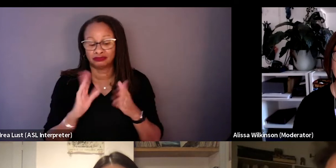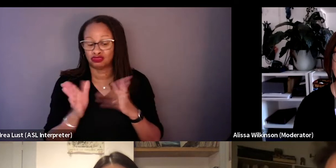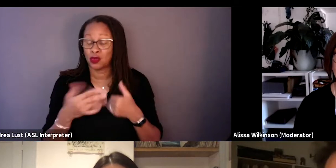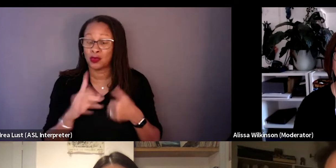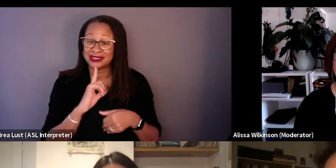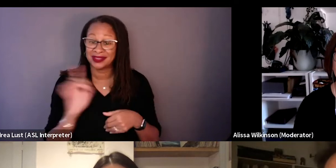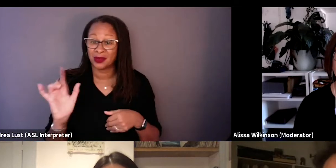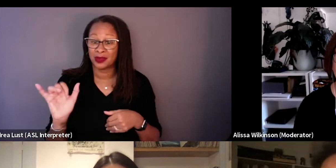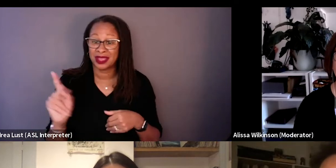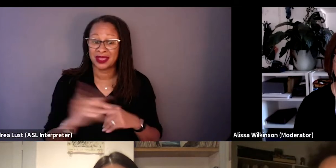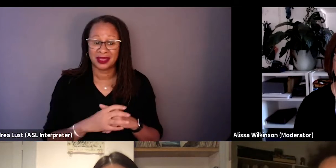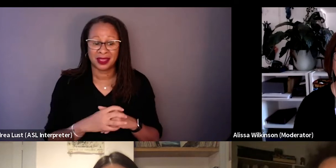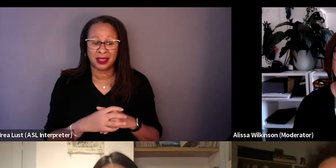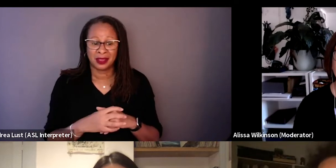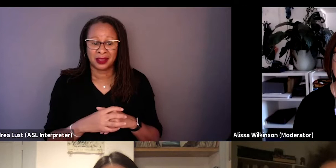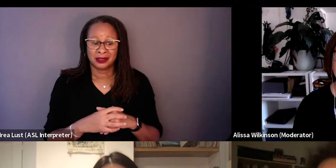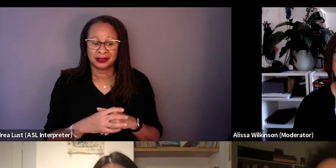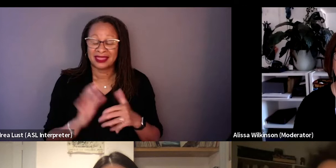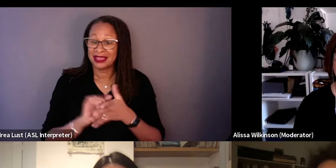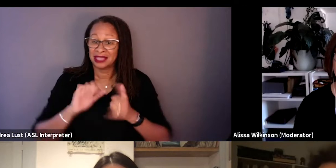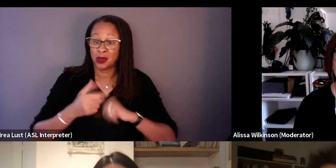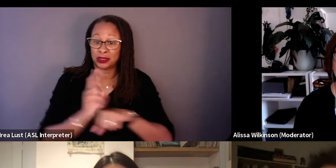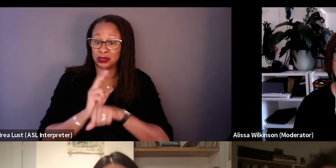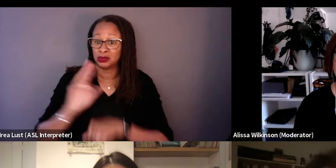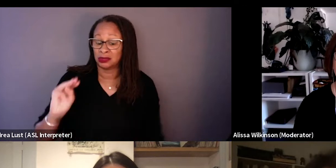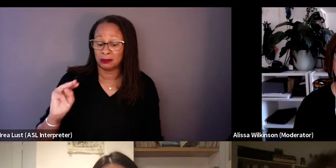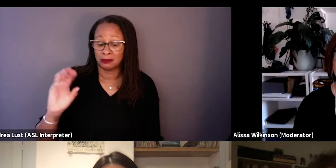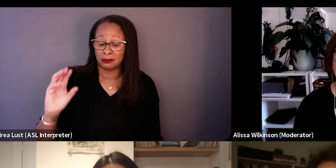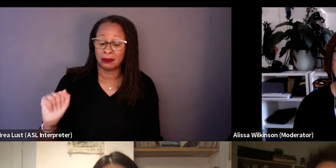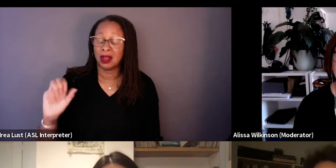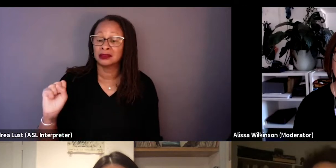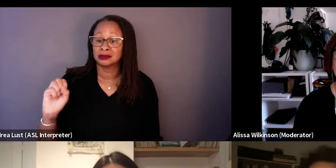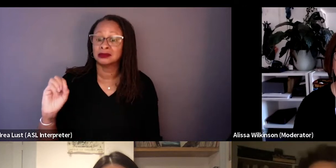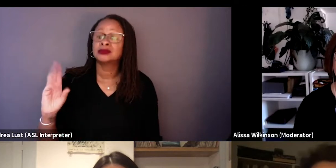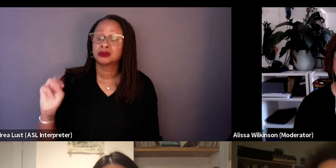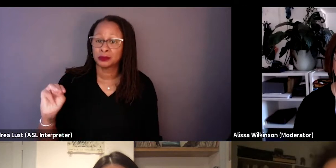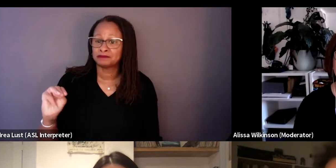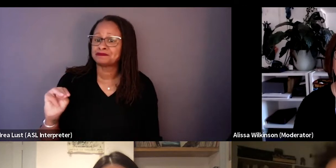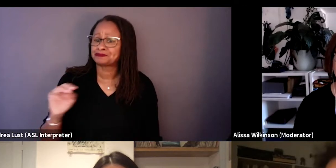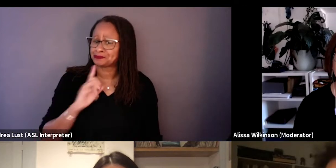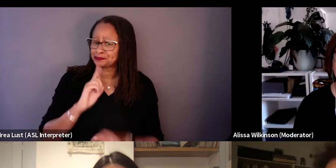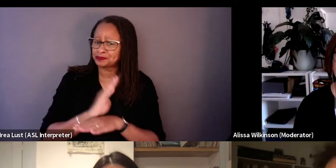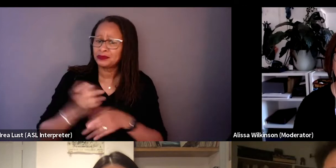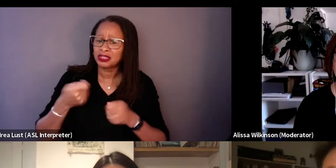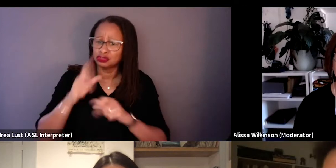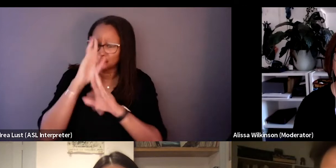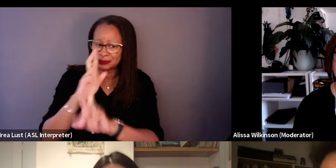that's why how we used Masum with obviously trying to respect all his vulnerability